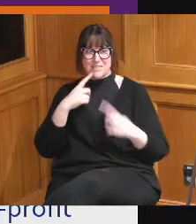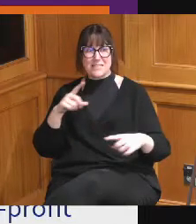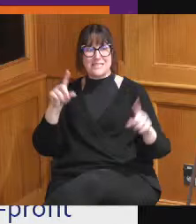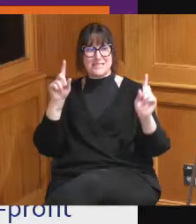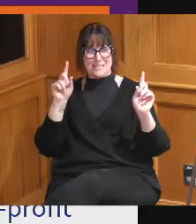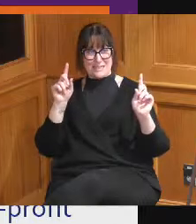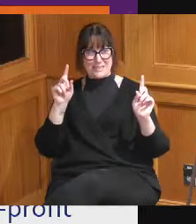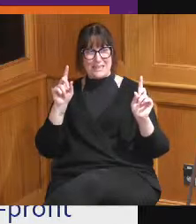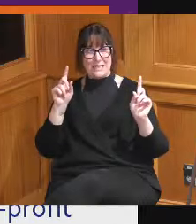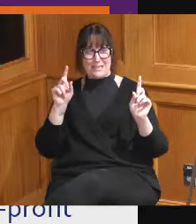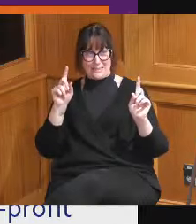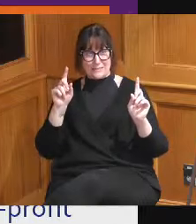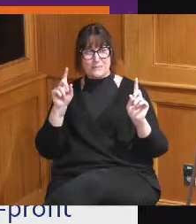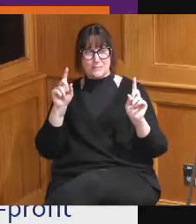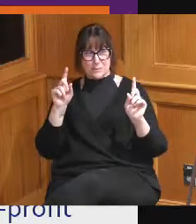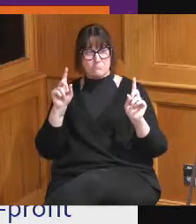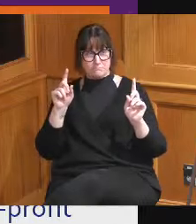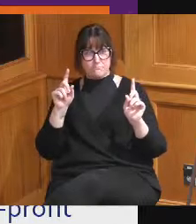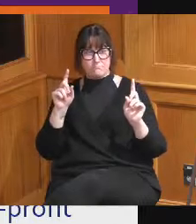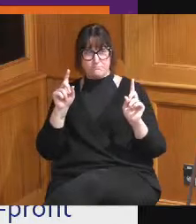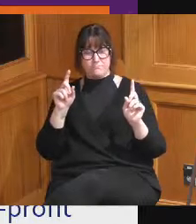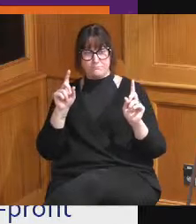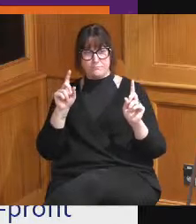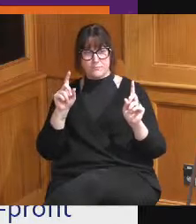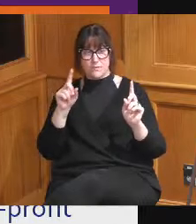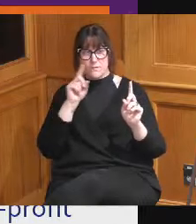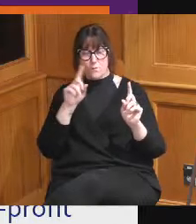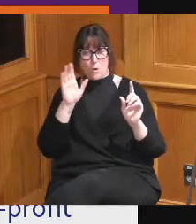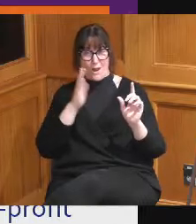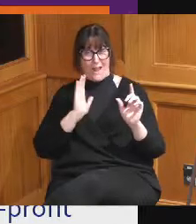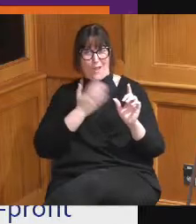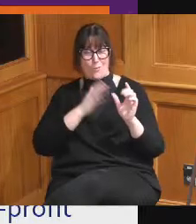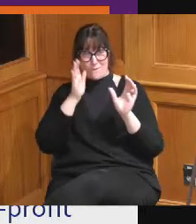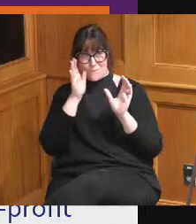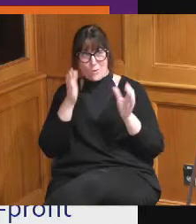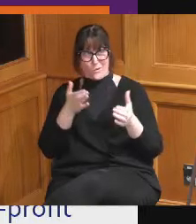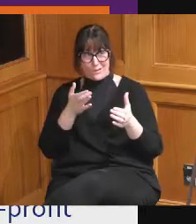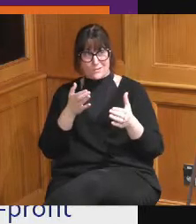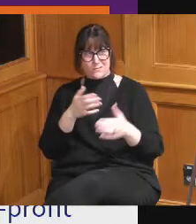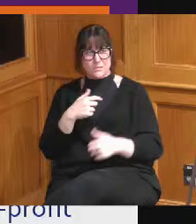numbers wouldn't be anywhere near where they are and then we've also had this real focus on these